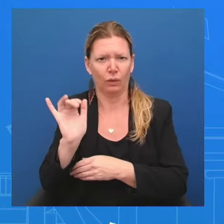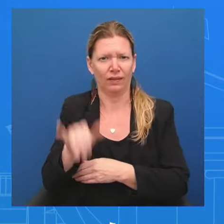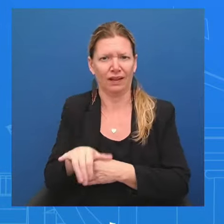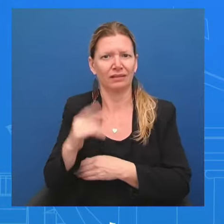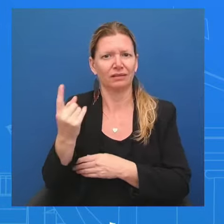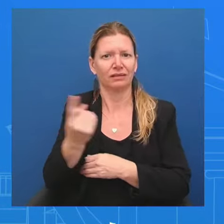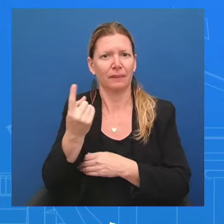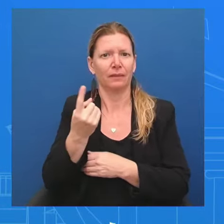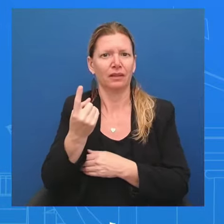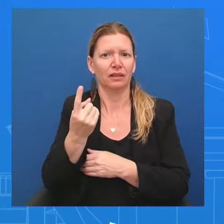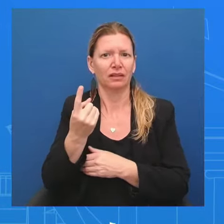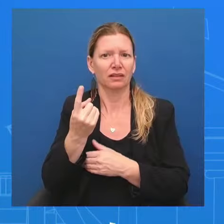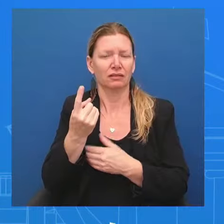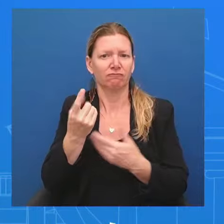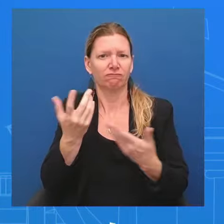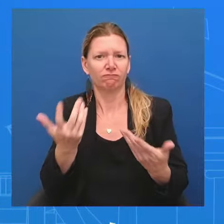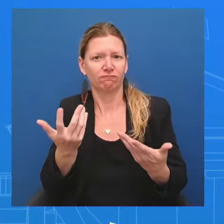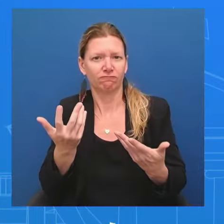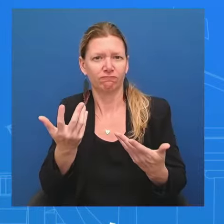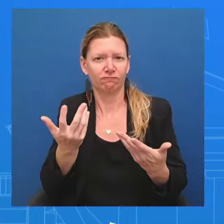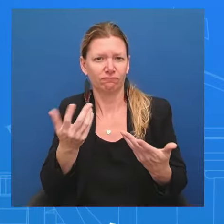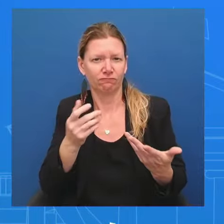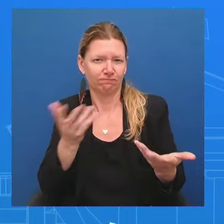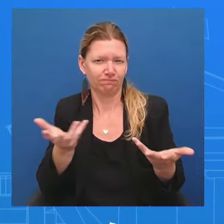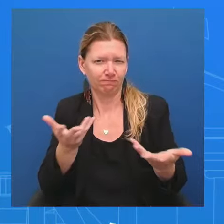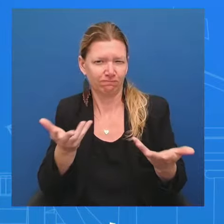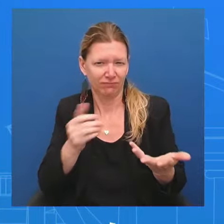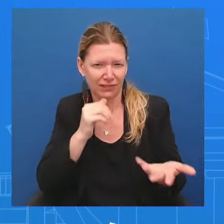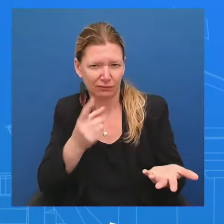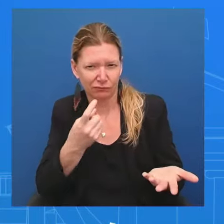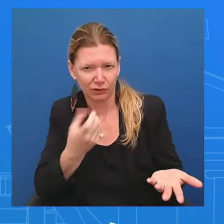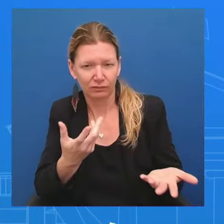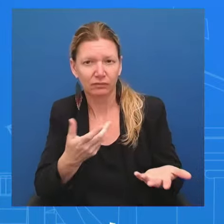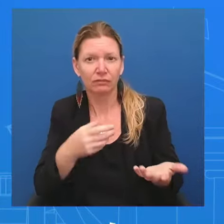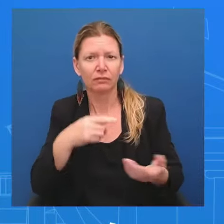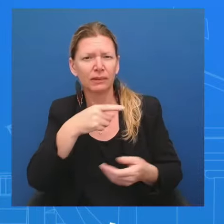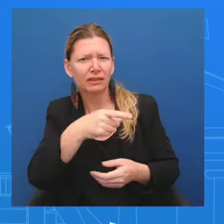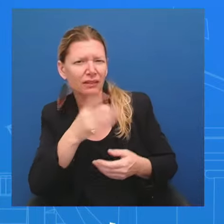Ms. Jean-Pierre: This was not about that. This was about literally the ninth anniversary